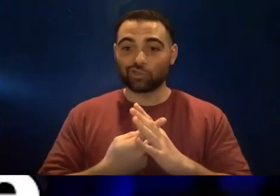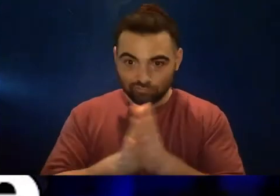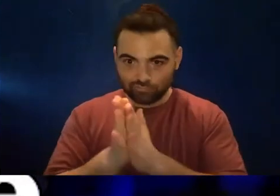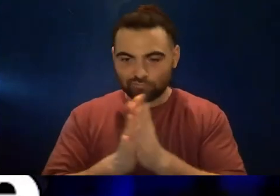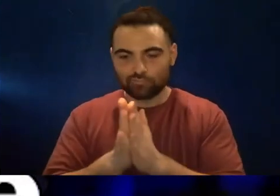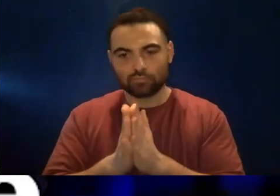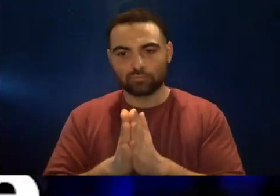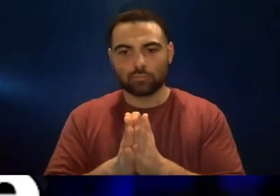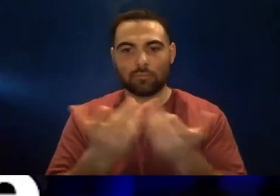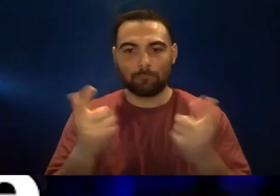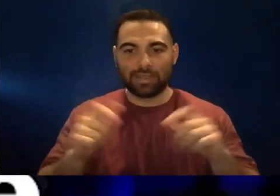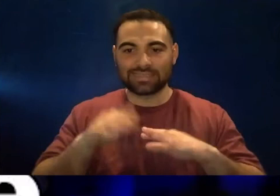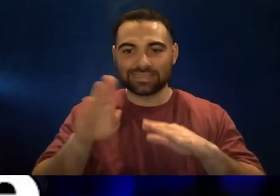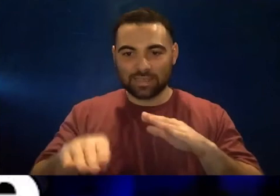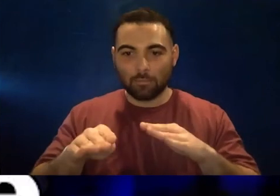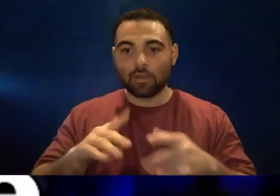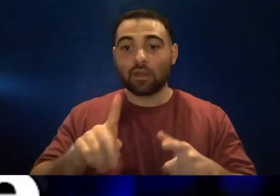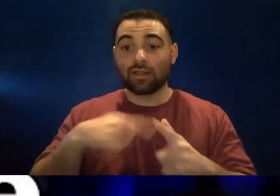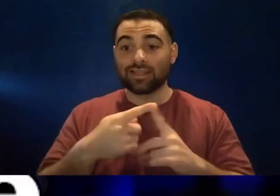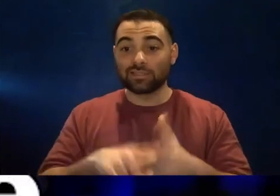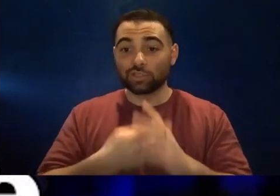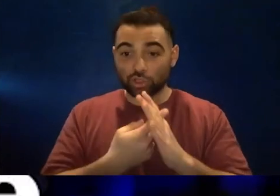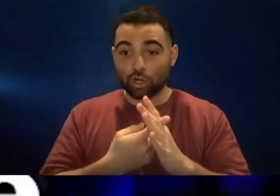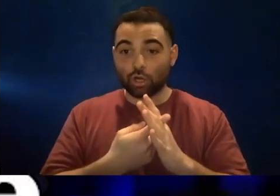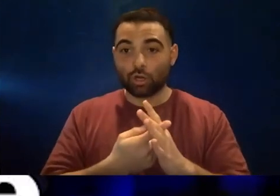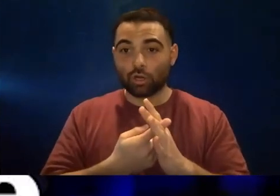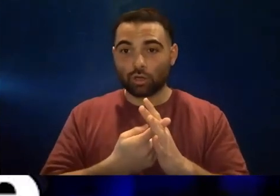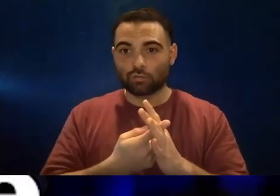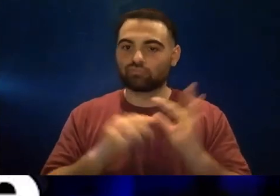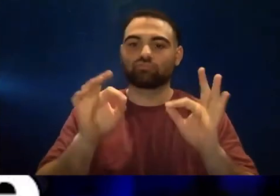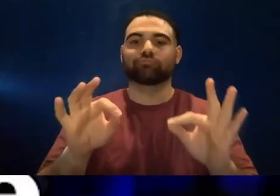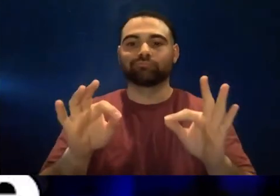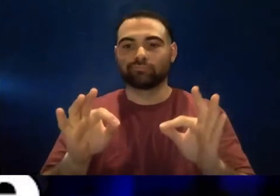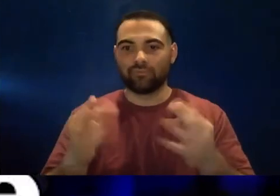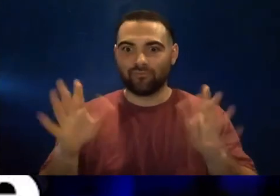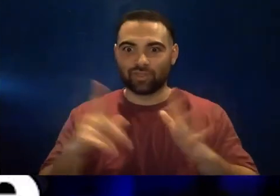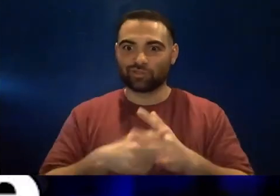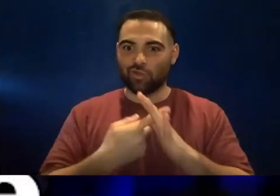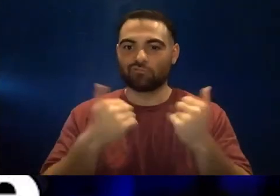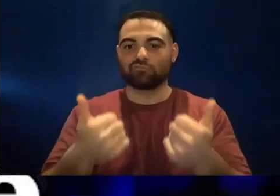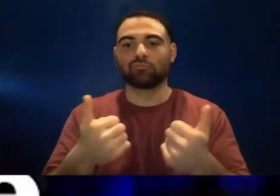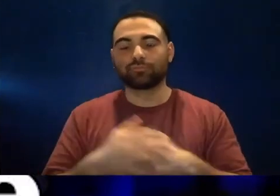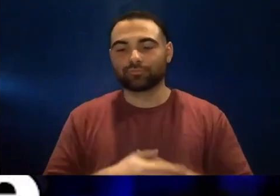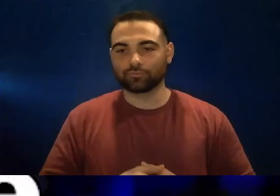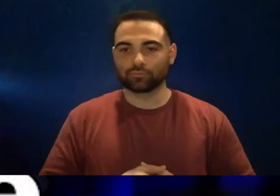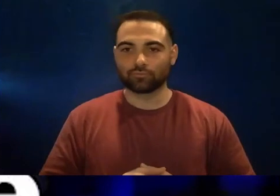Once you start, then you've got something. And you can either continue that momentum